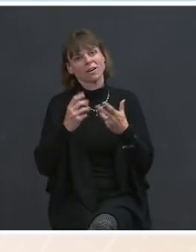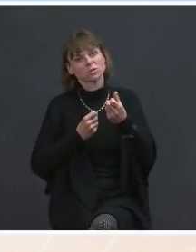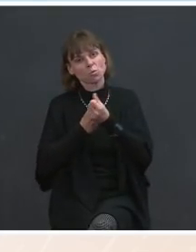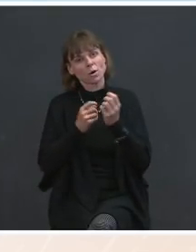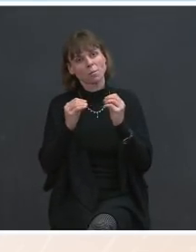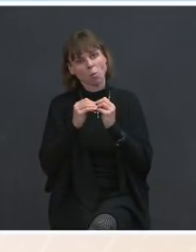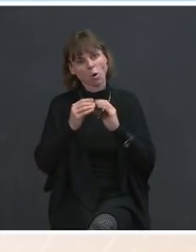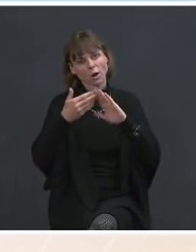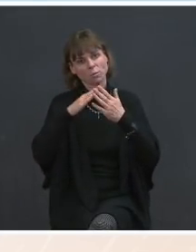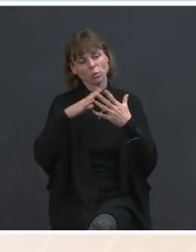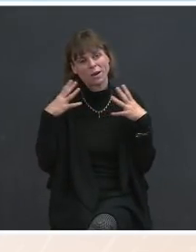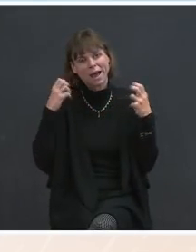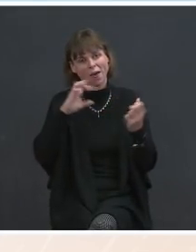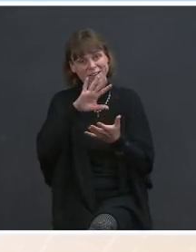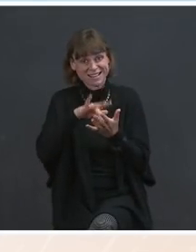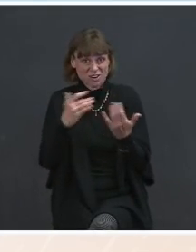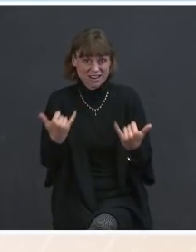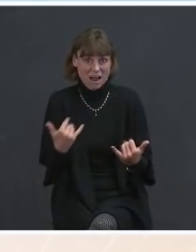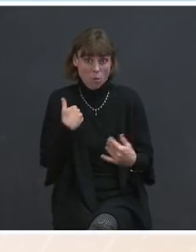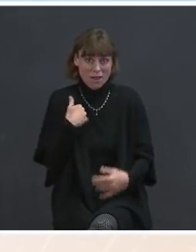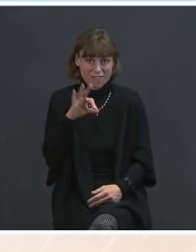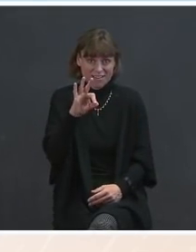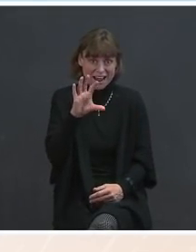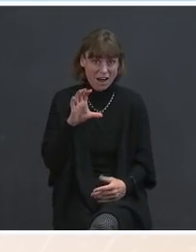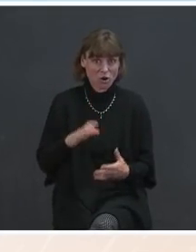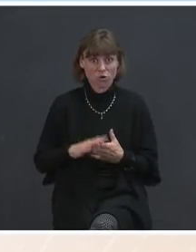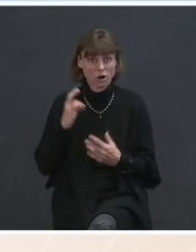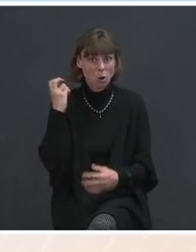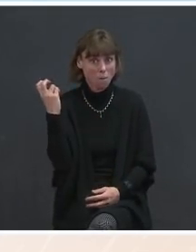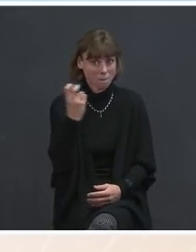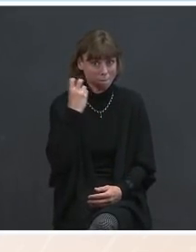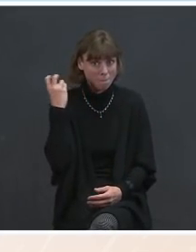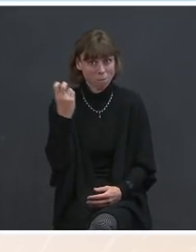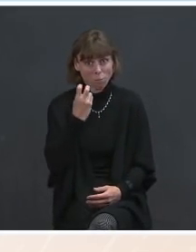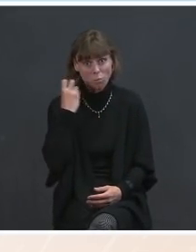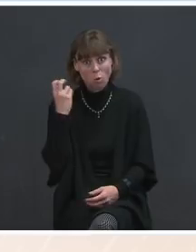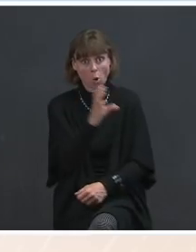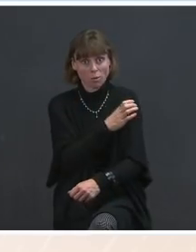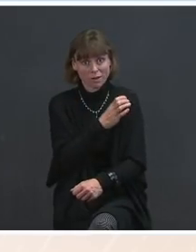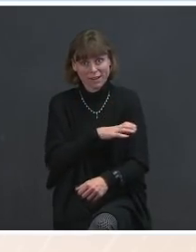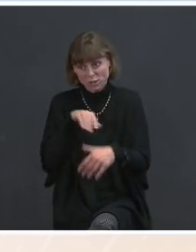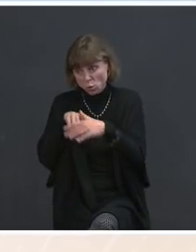now there are 900 mobile clinics to get into communities, mass vaccination sites --